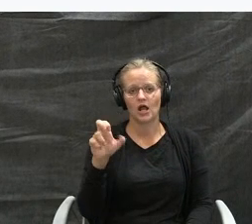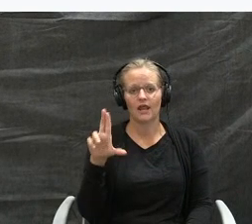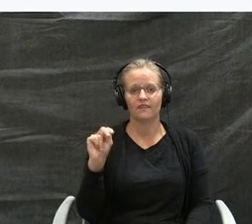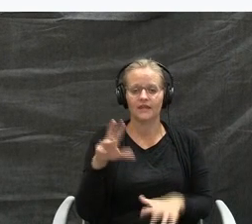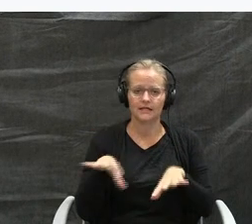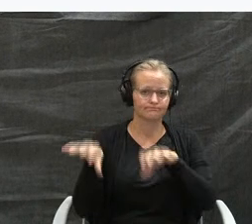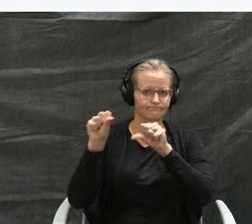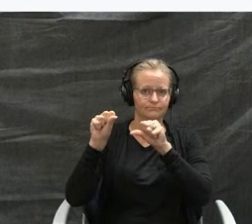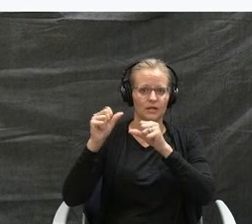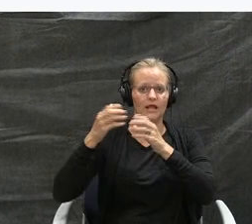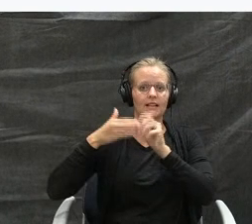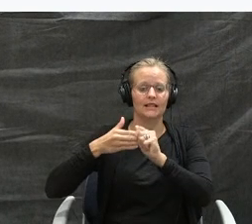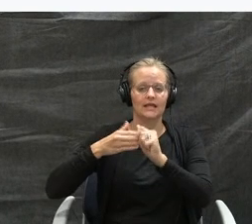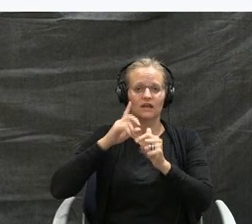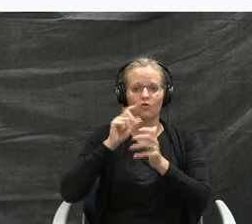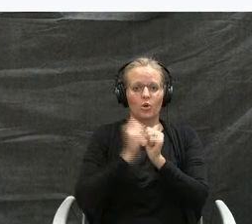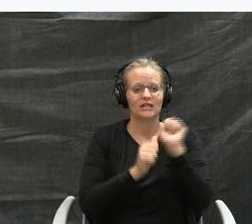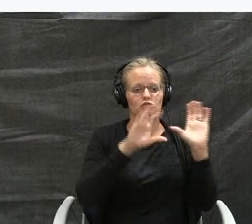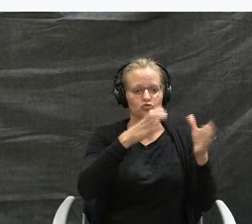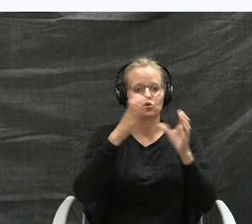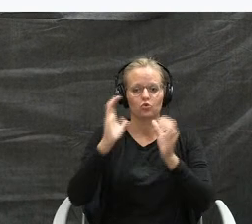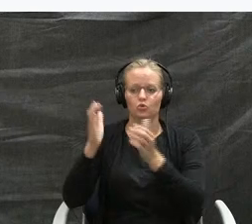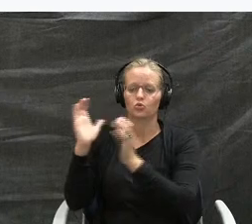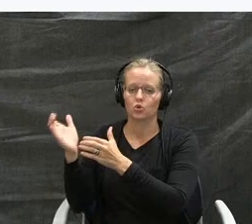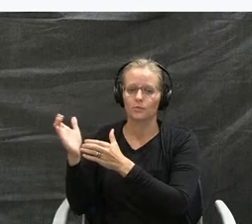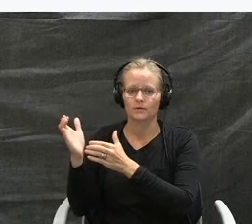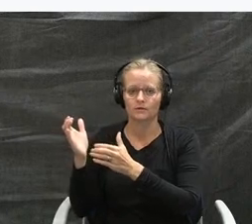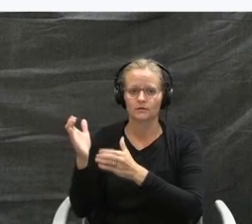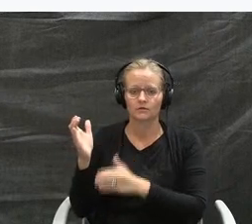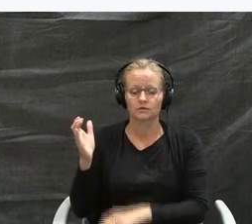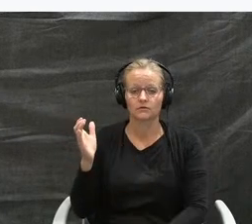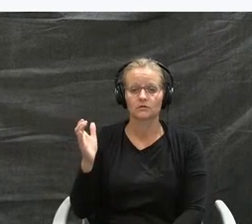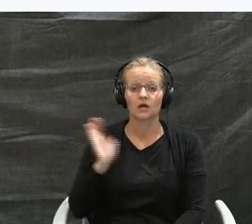each group. The parameters we face were really challenging.